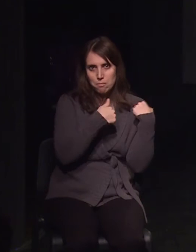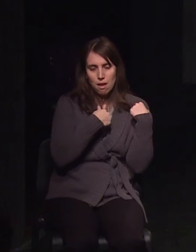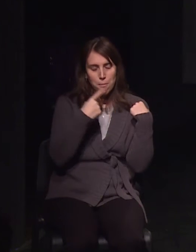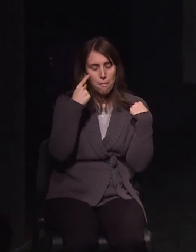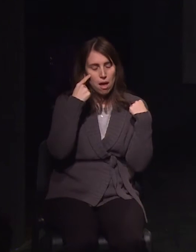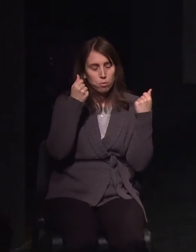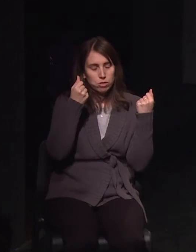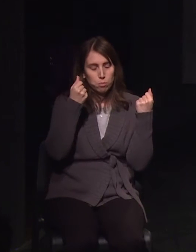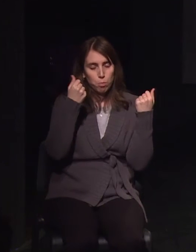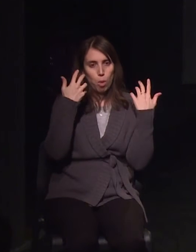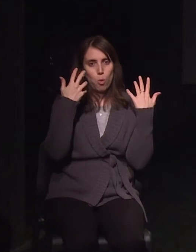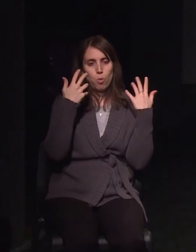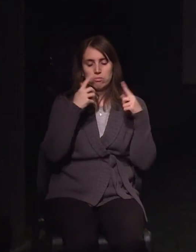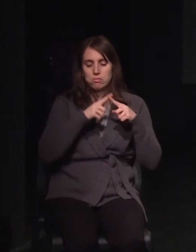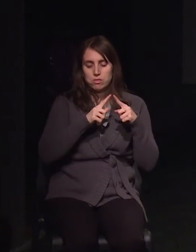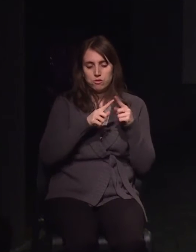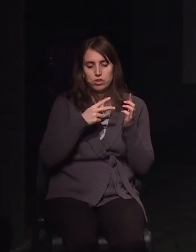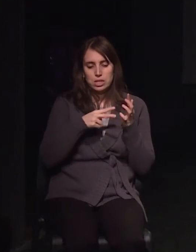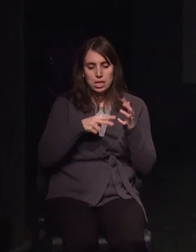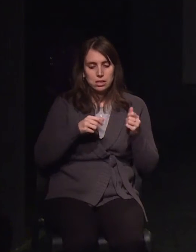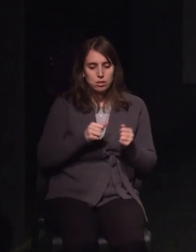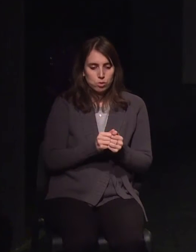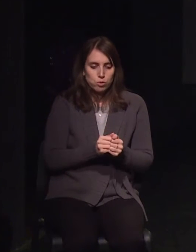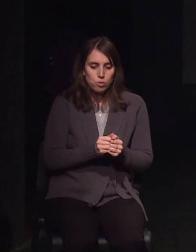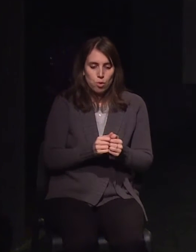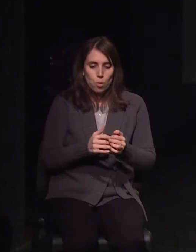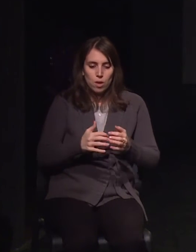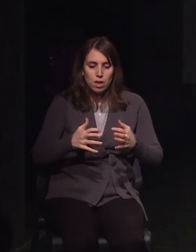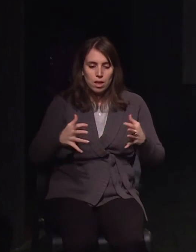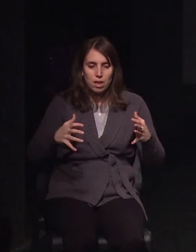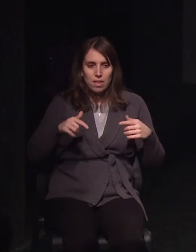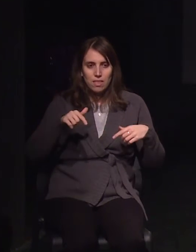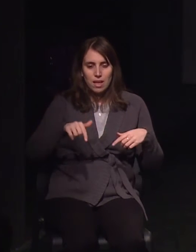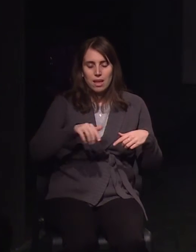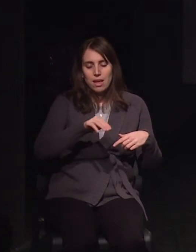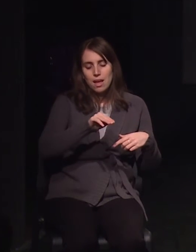that have been growing, and they are in a sense the Mazurkas and the Polonaises and